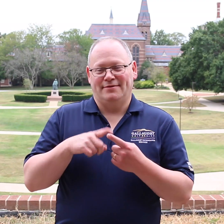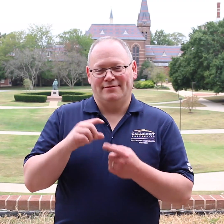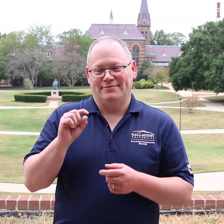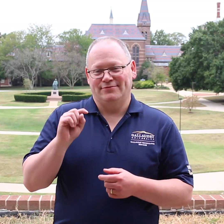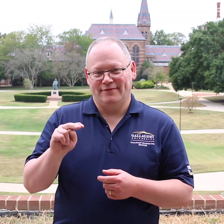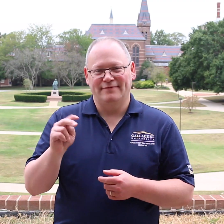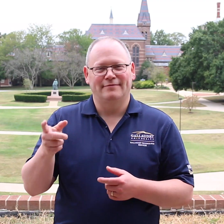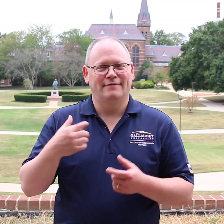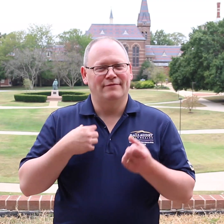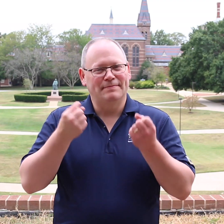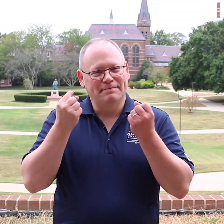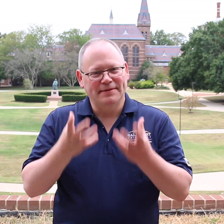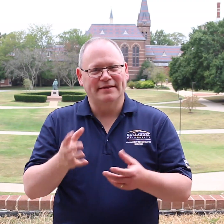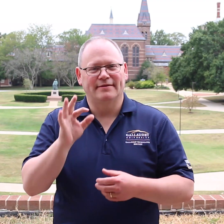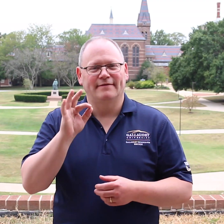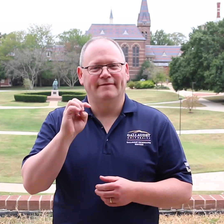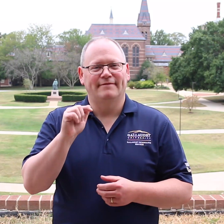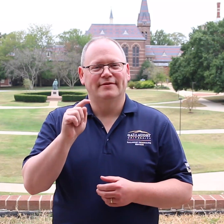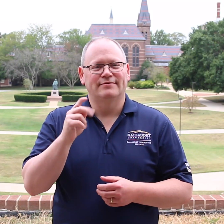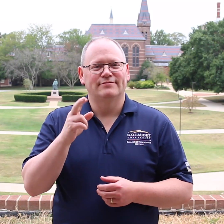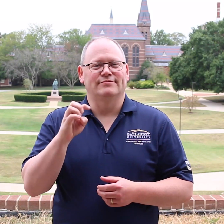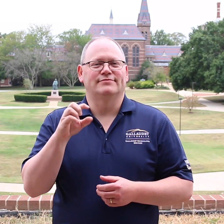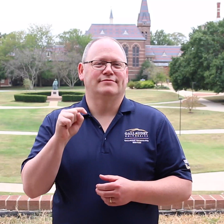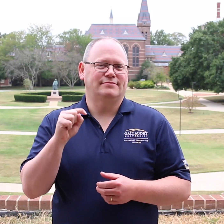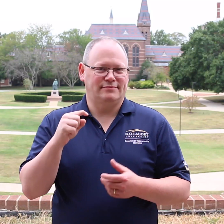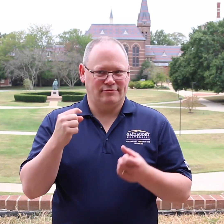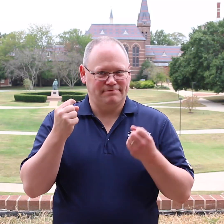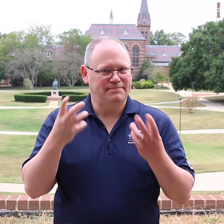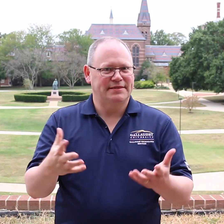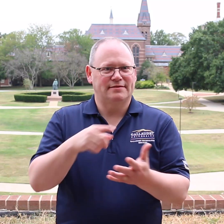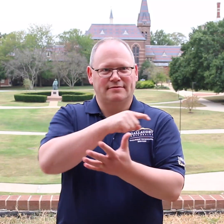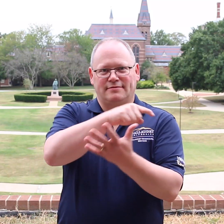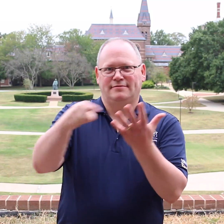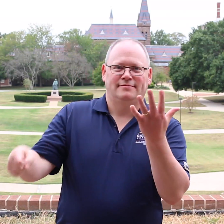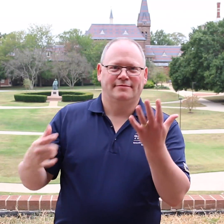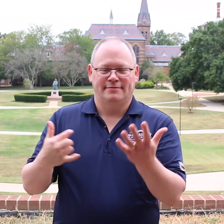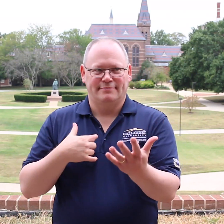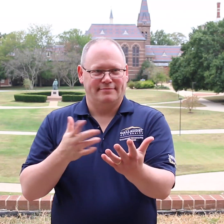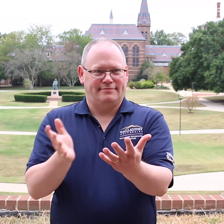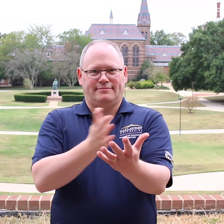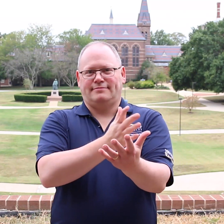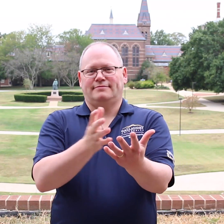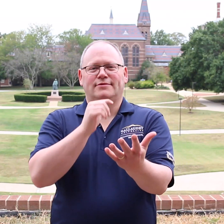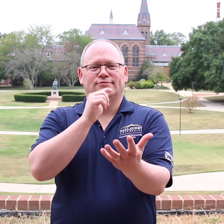One of the biggest things about ServiceNow are there are so many features. There's so many options.